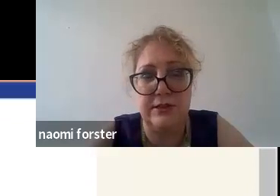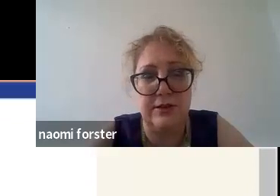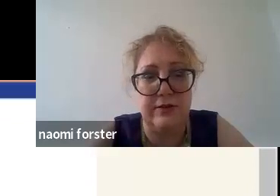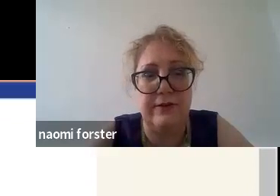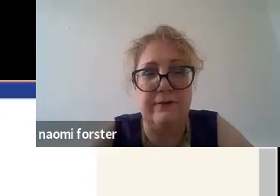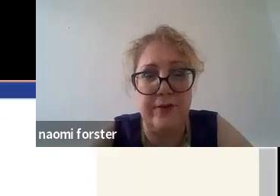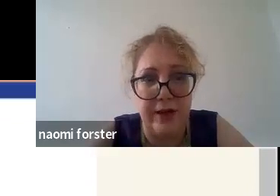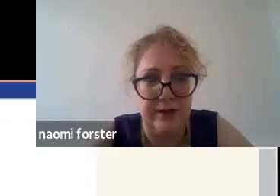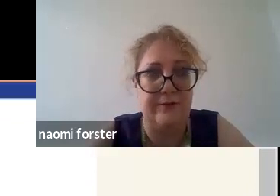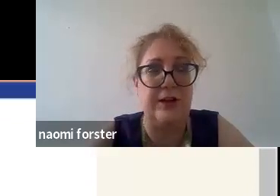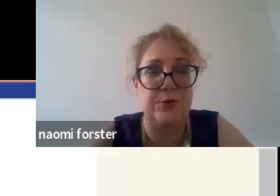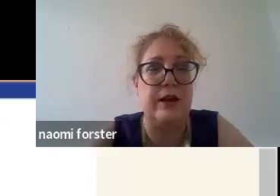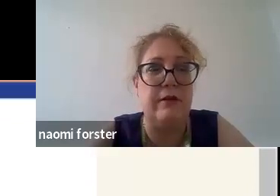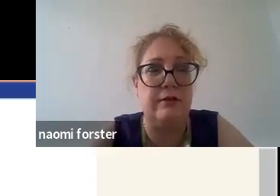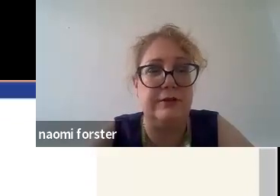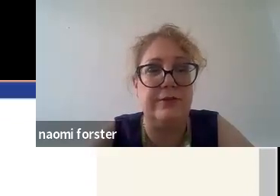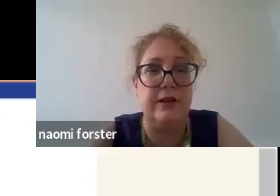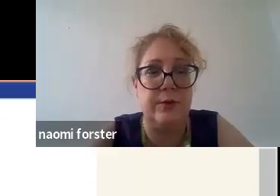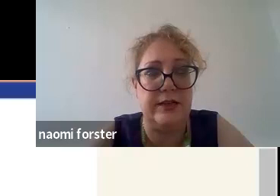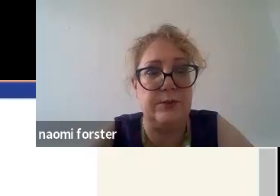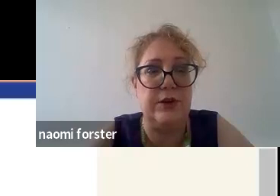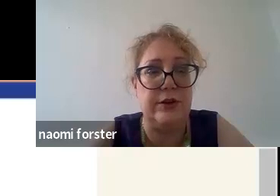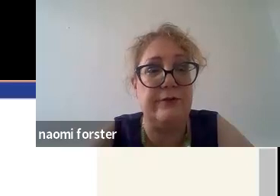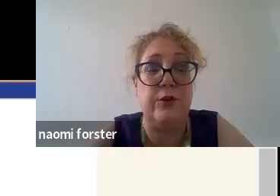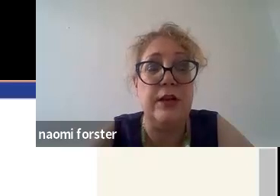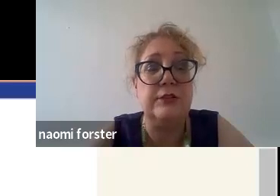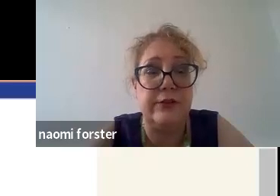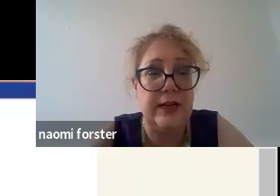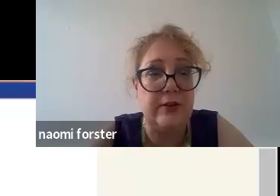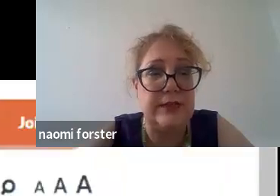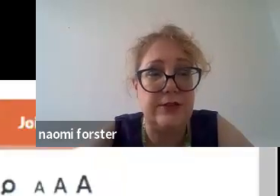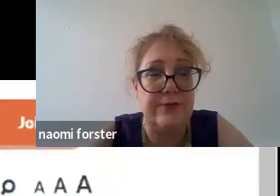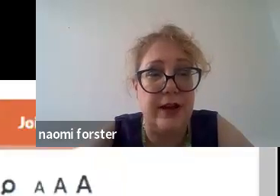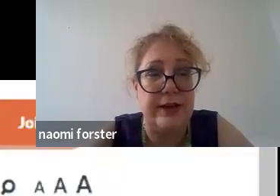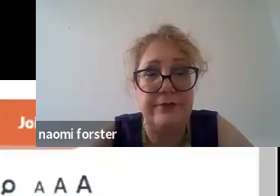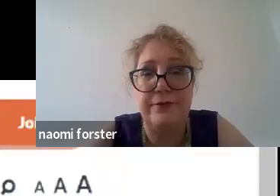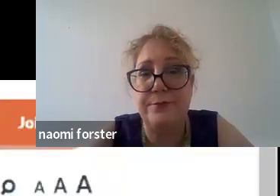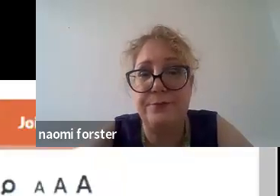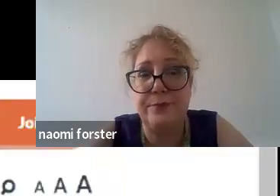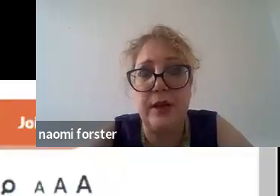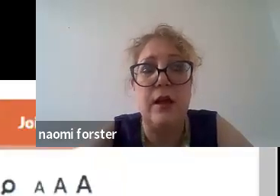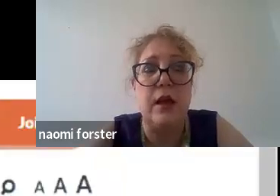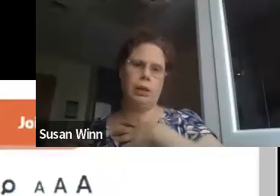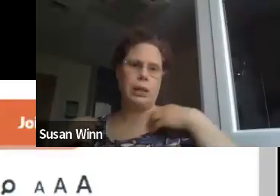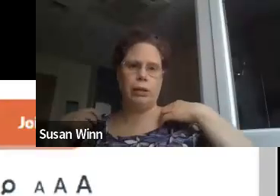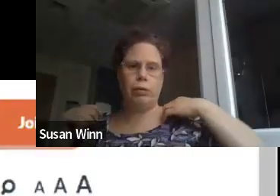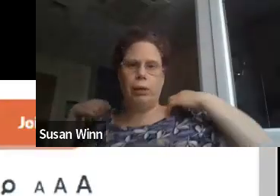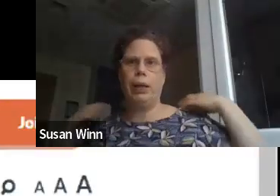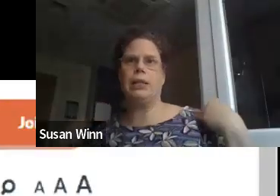to find your way around and find your way into what you're looking for. So, if you click on section five... Is that the right place?